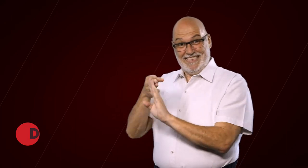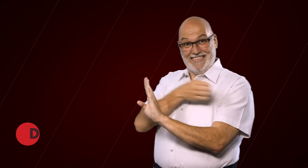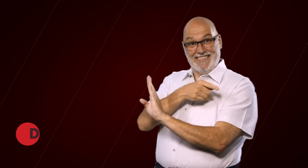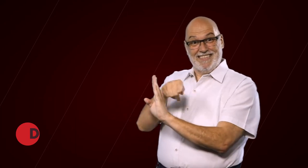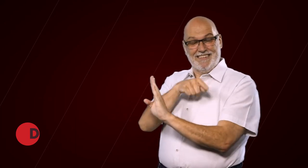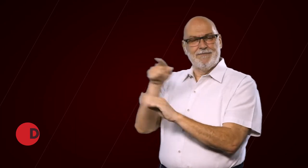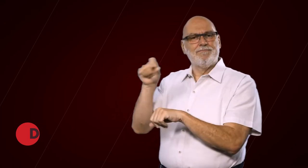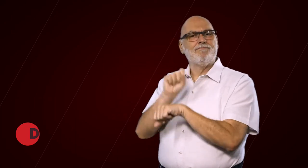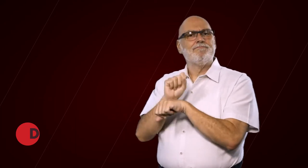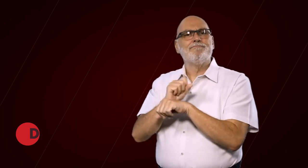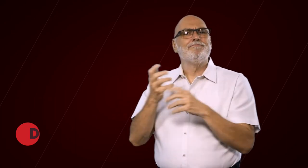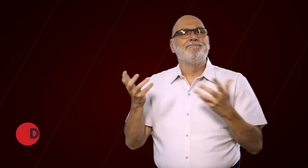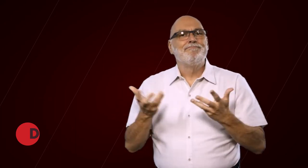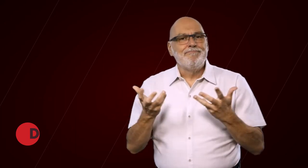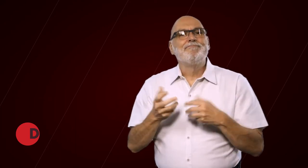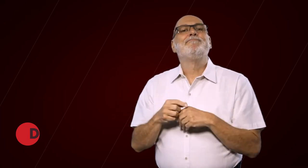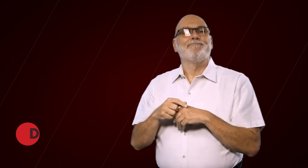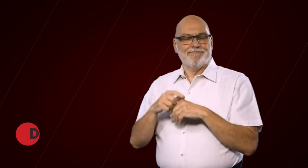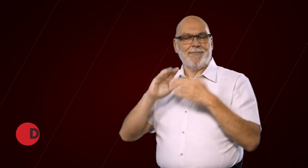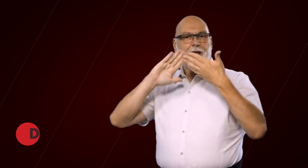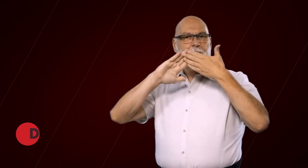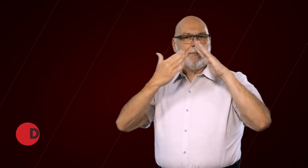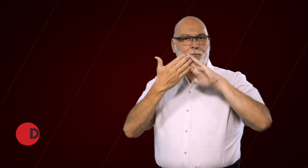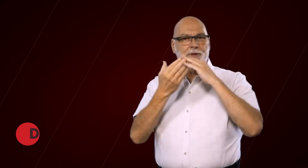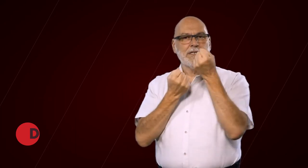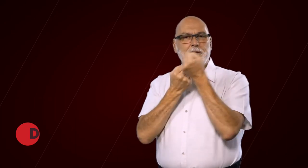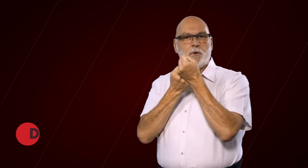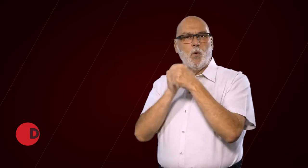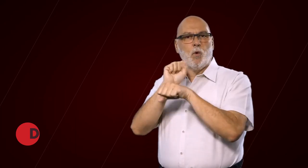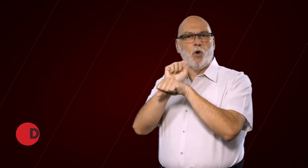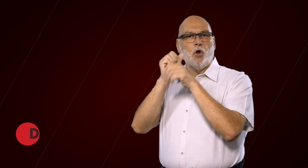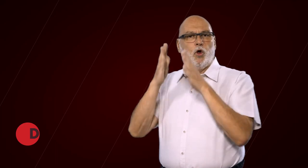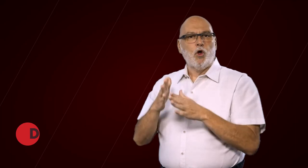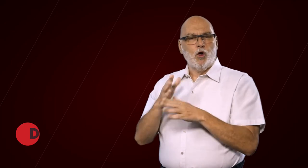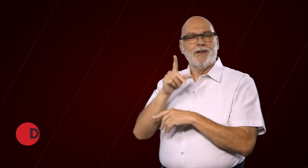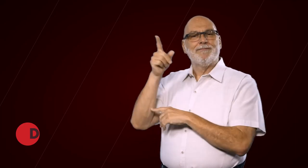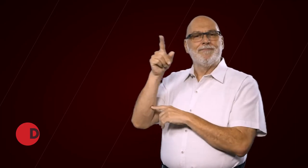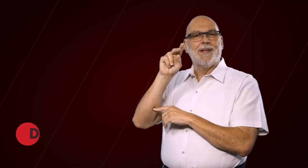she was Community Support Worker at New Brunswick Deaf